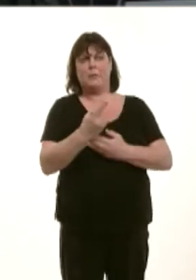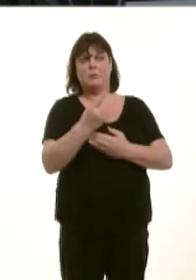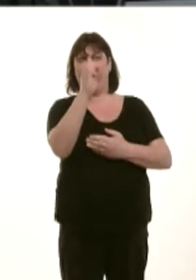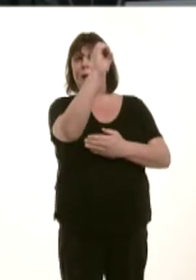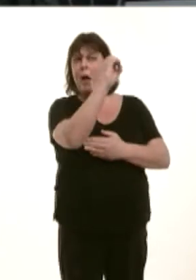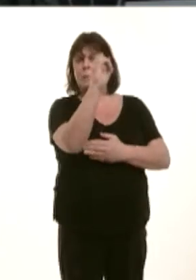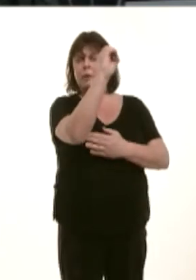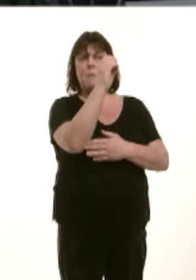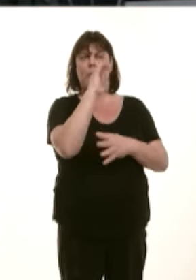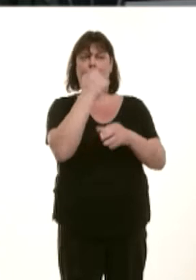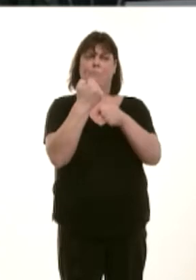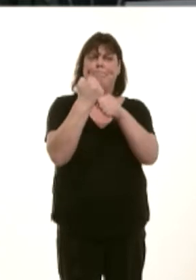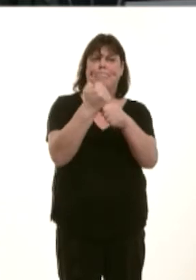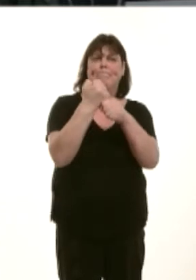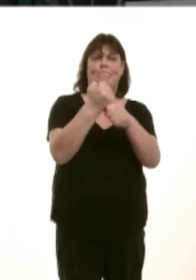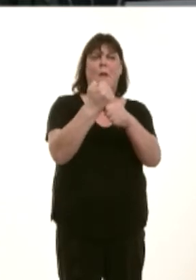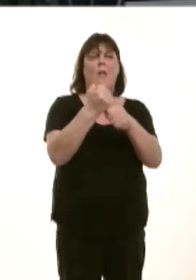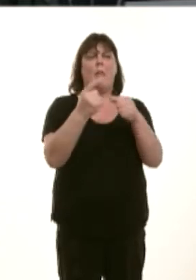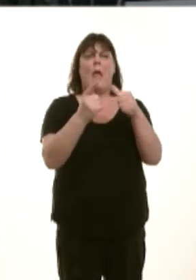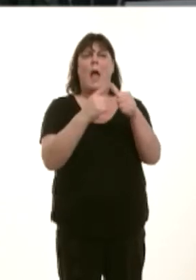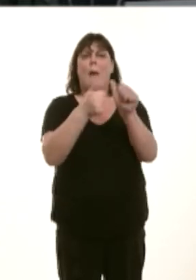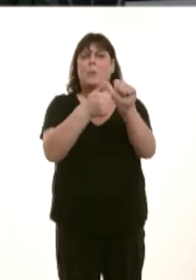very hard to ensure a future for the site?